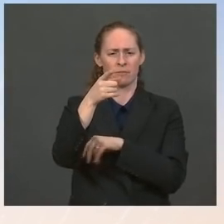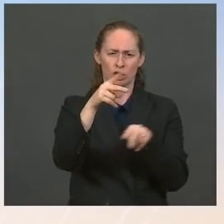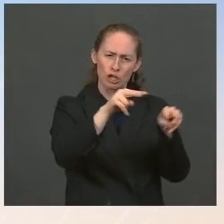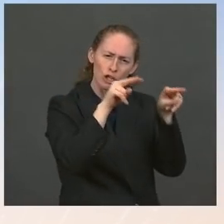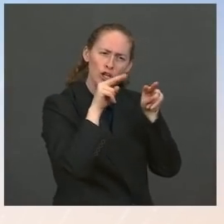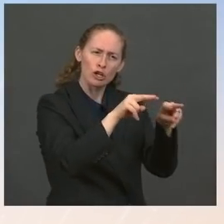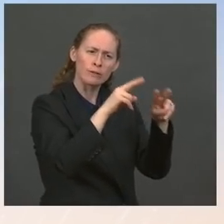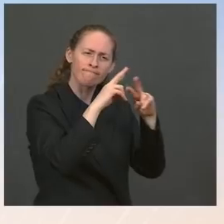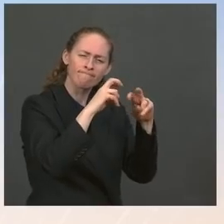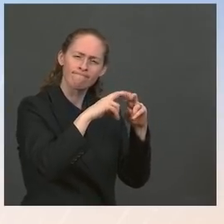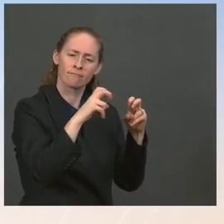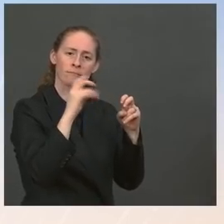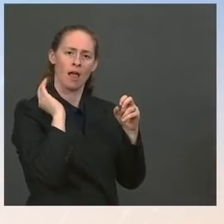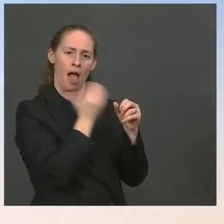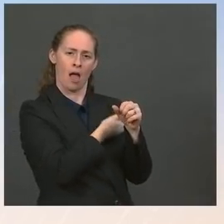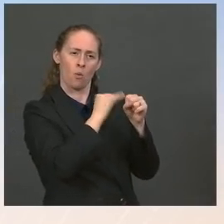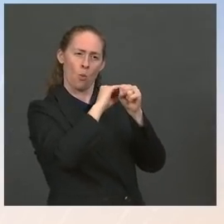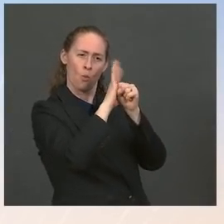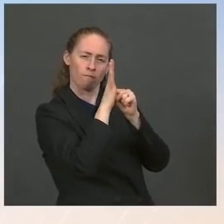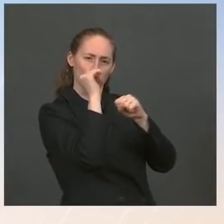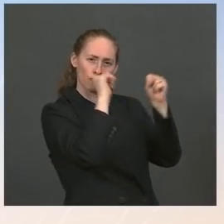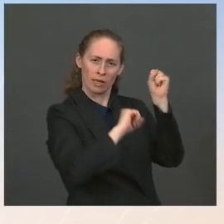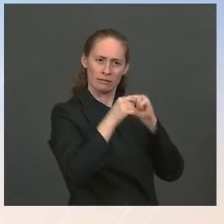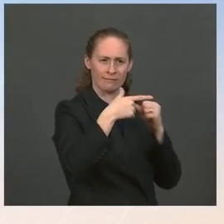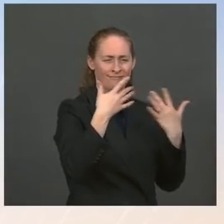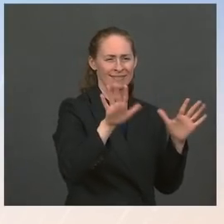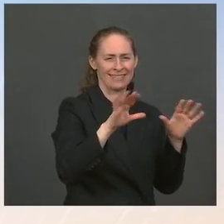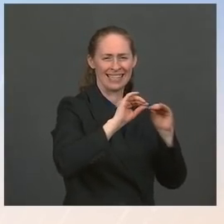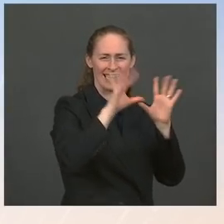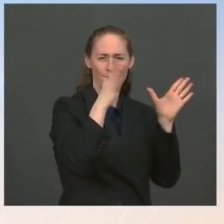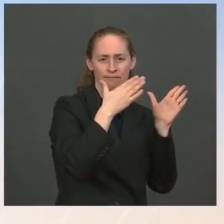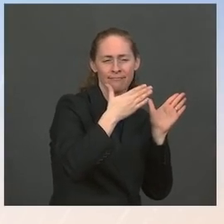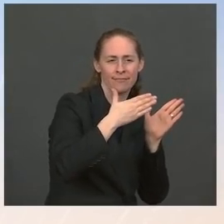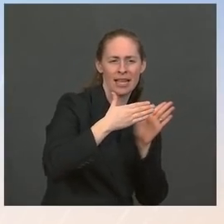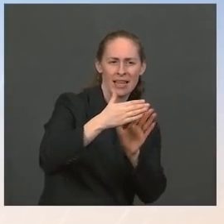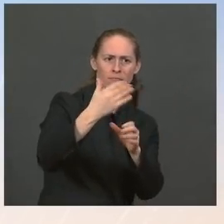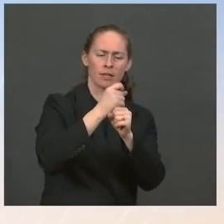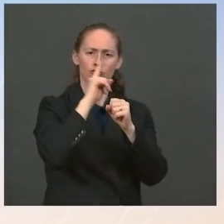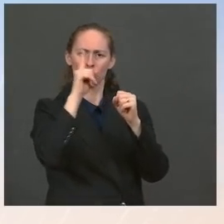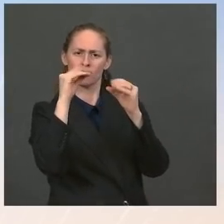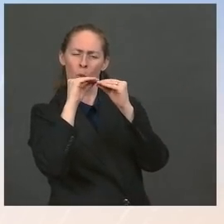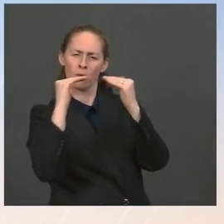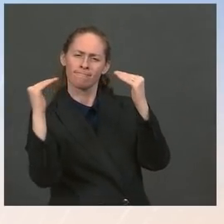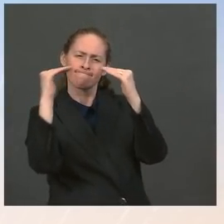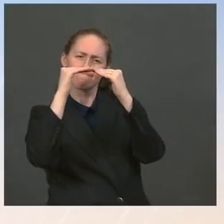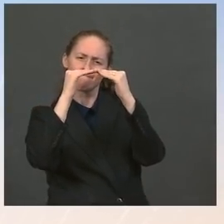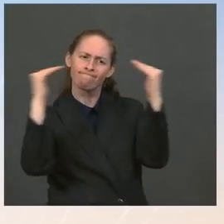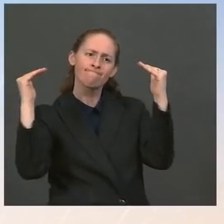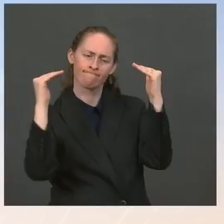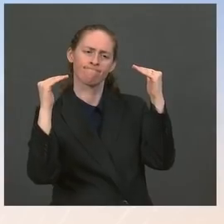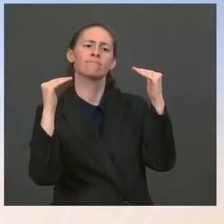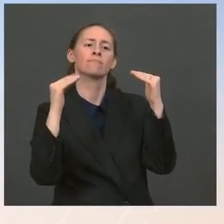that we had, it was done in an equitable way, and we're going to continue to do that with the Ameri- -- we did that with the American Rescue Plan,